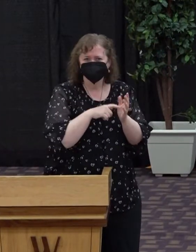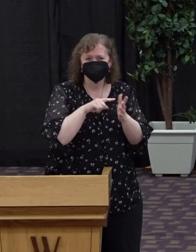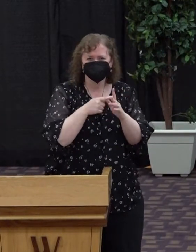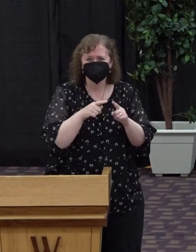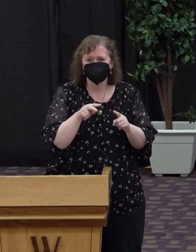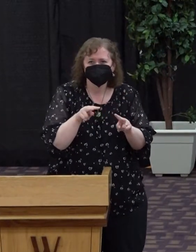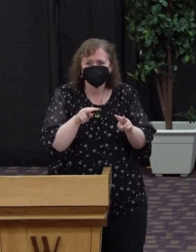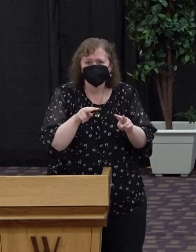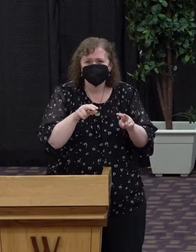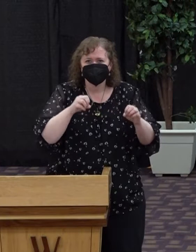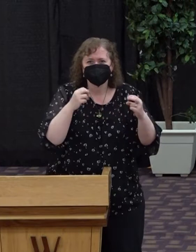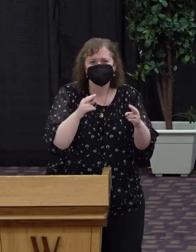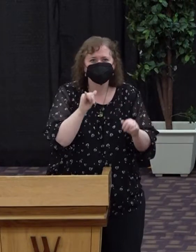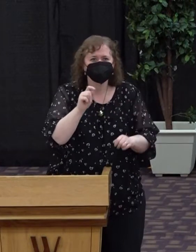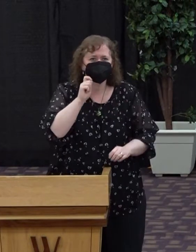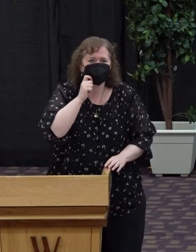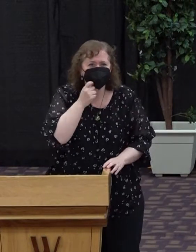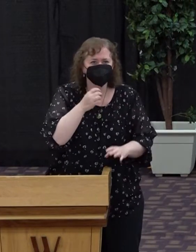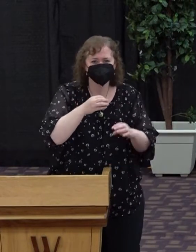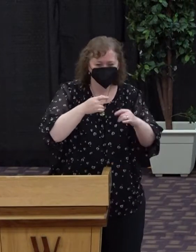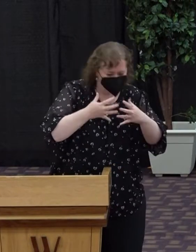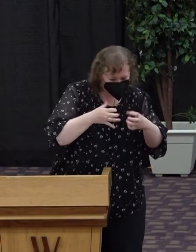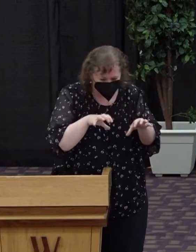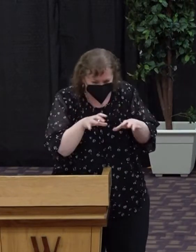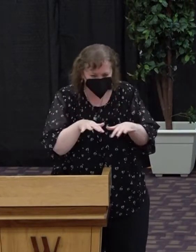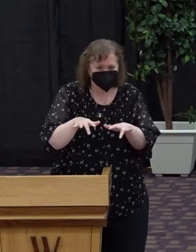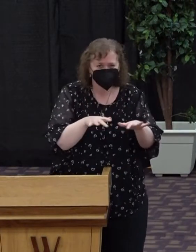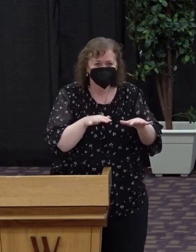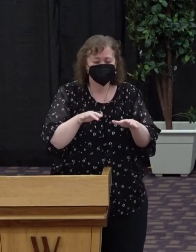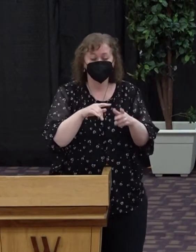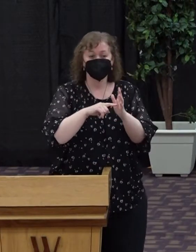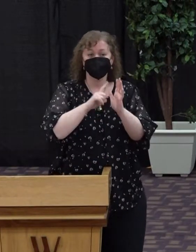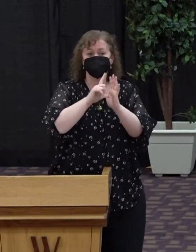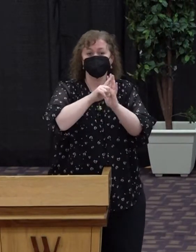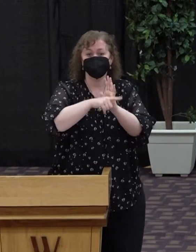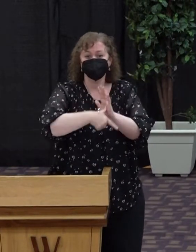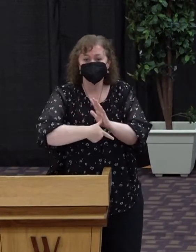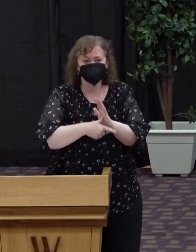But over time, I started to see that they were able to do more.